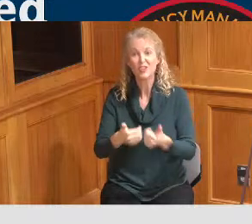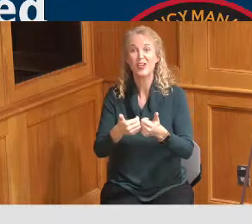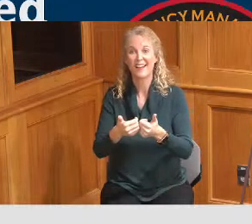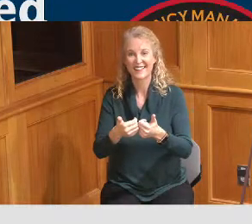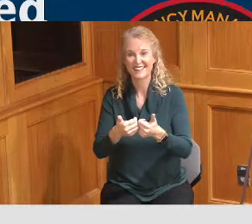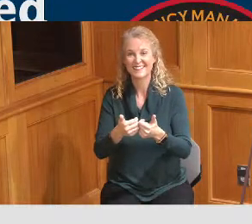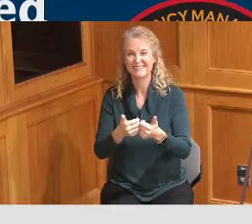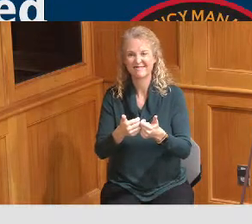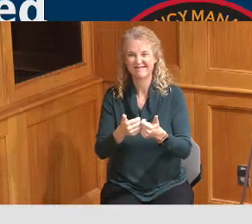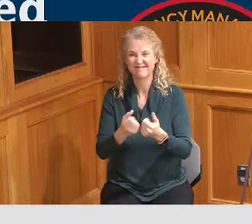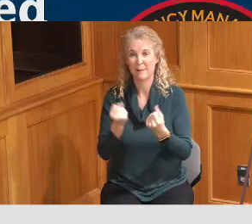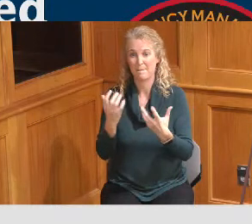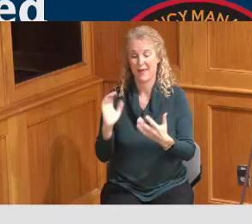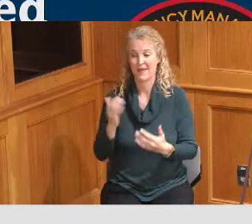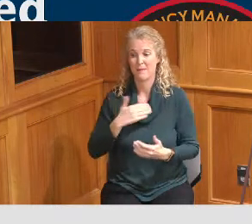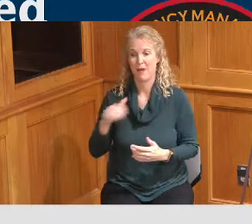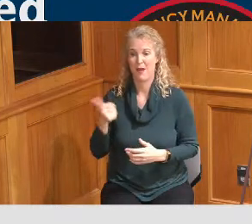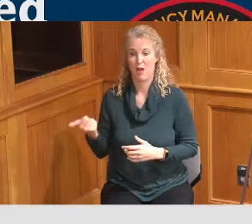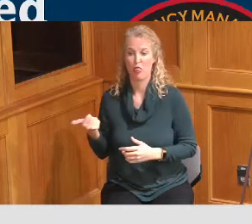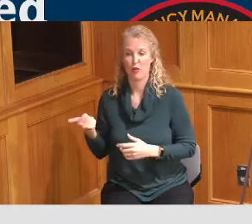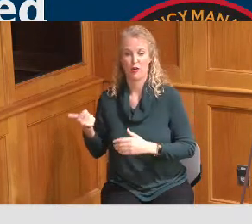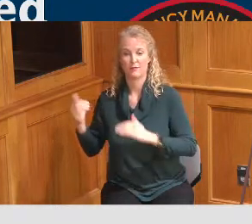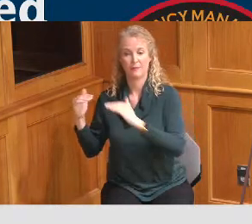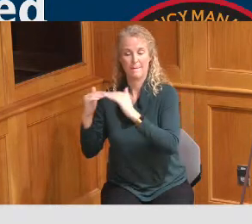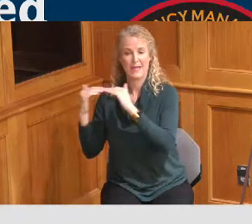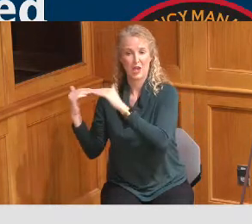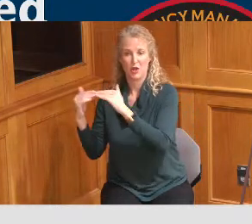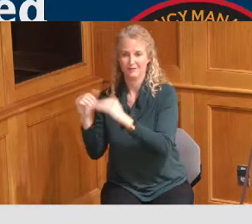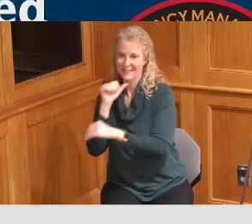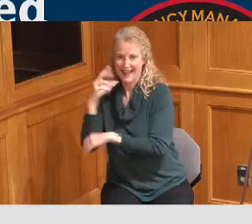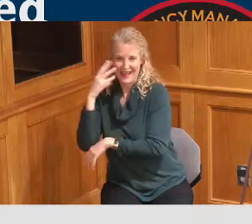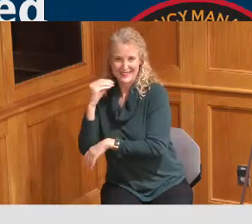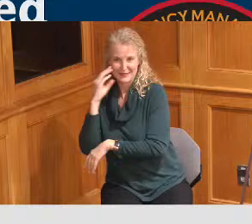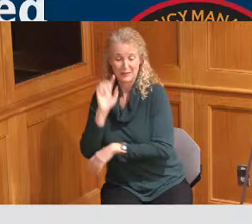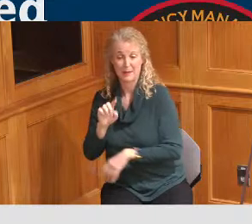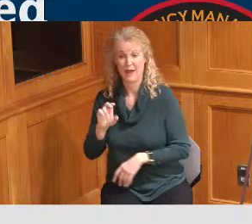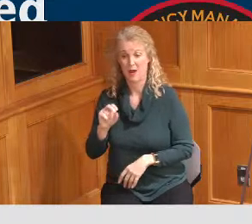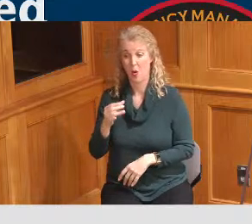a lot of my counterparts around the country Ohio is unique in that I think Franklin has